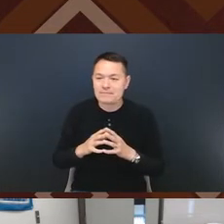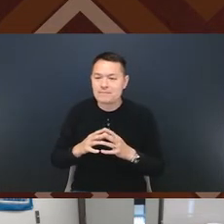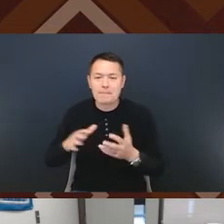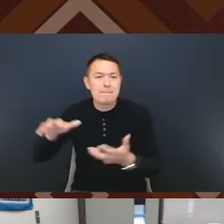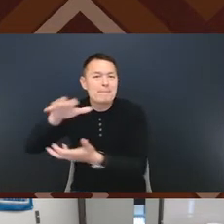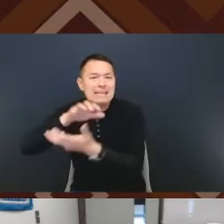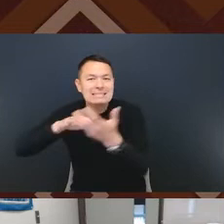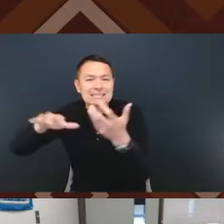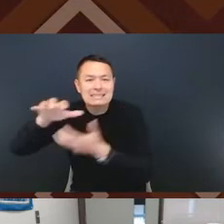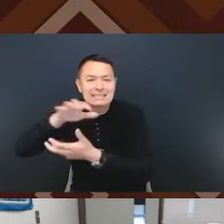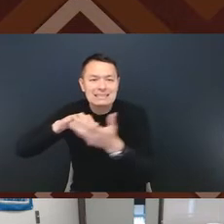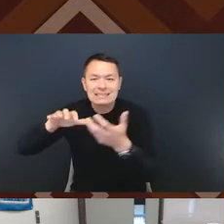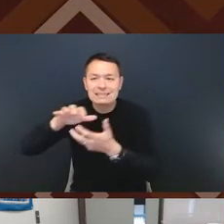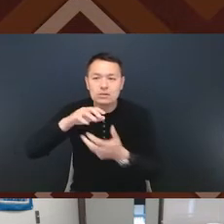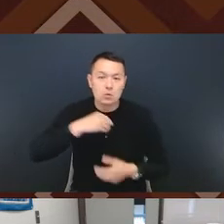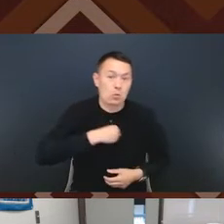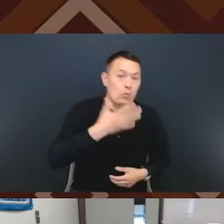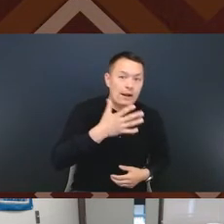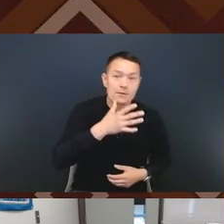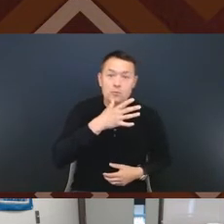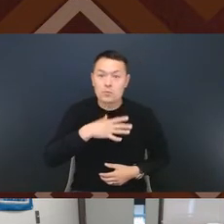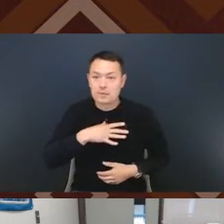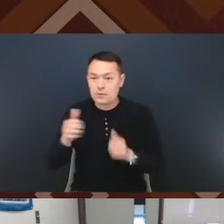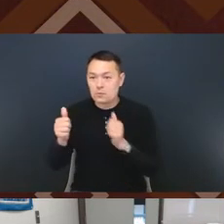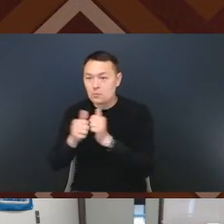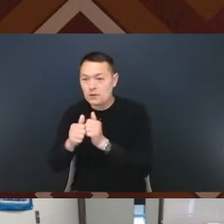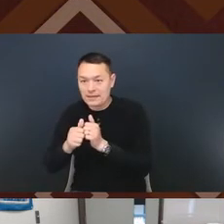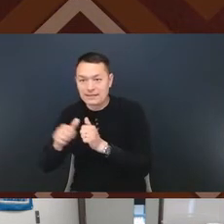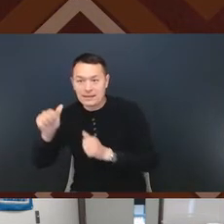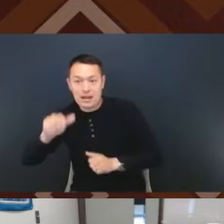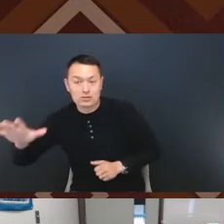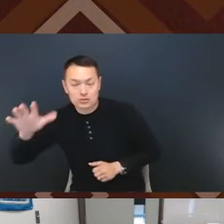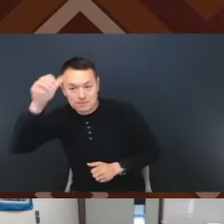with with white women which obviously in 1930